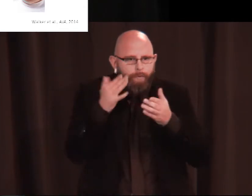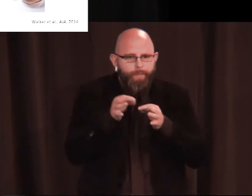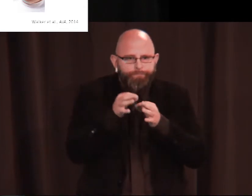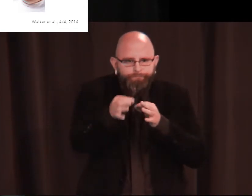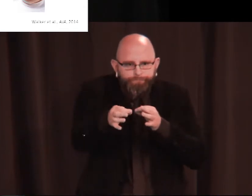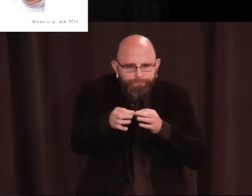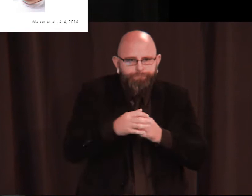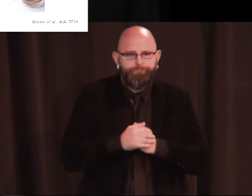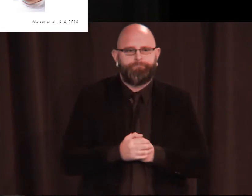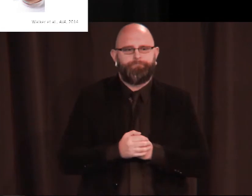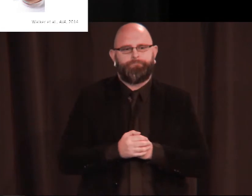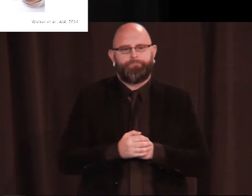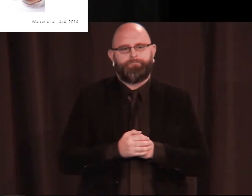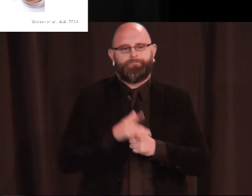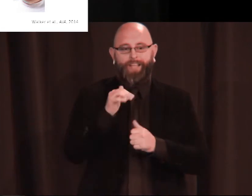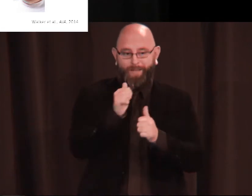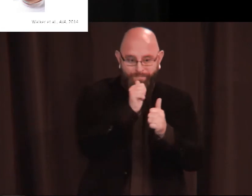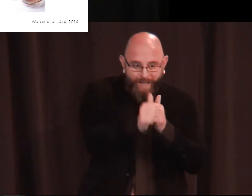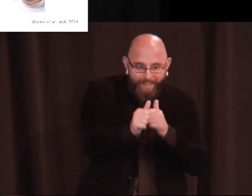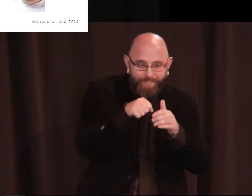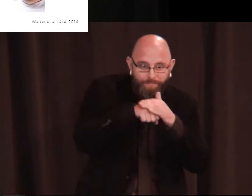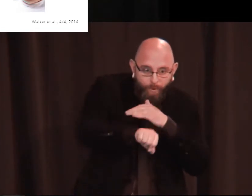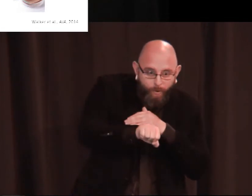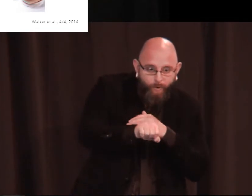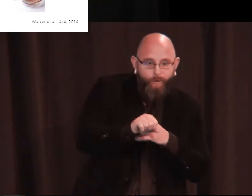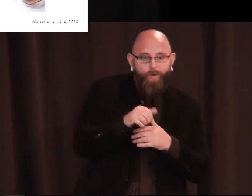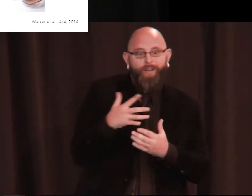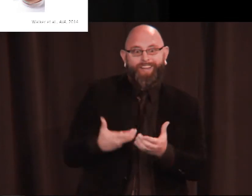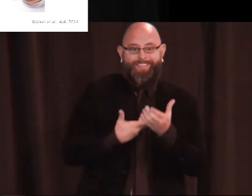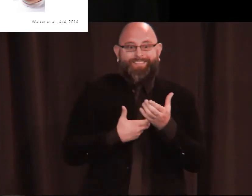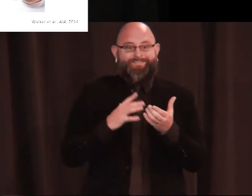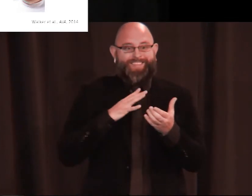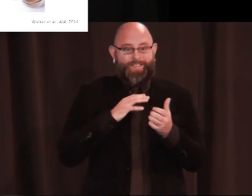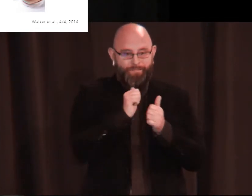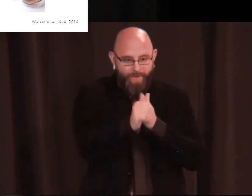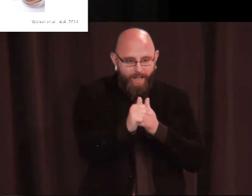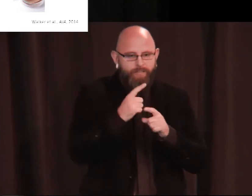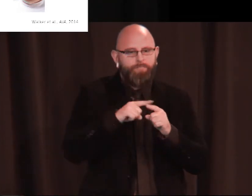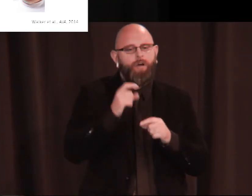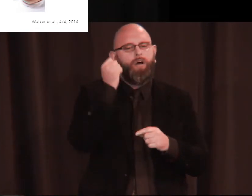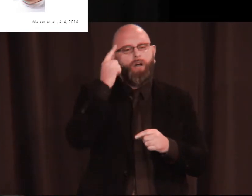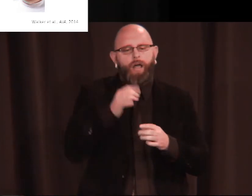and then referred for early intervention services because they had a language delay and then never had their hearing tested.